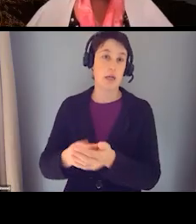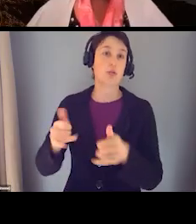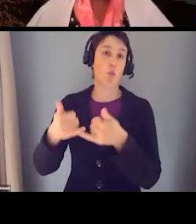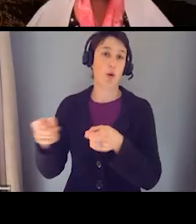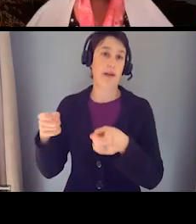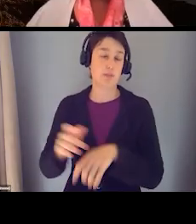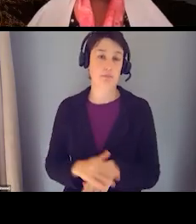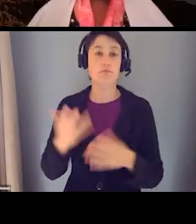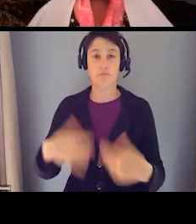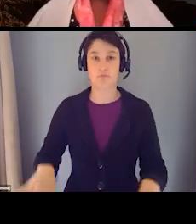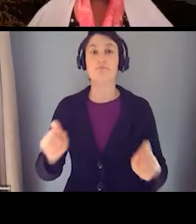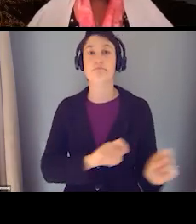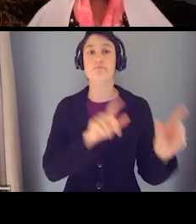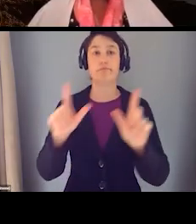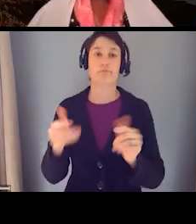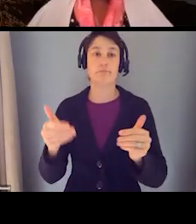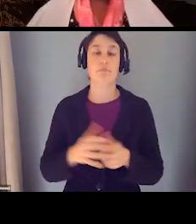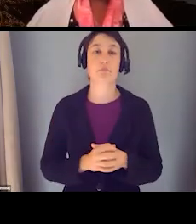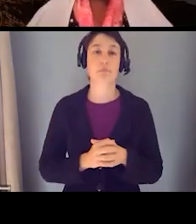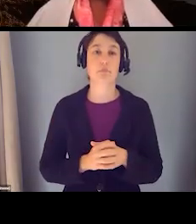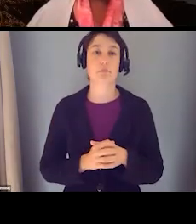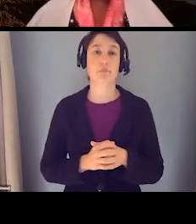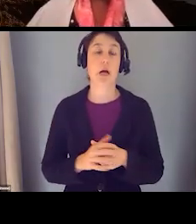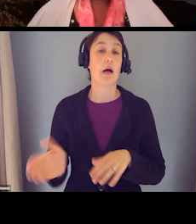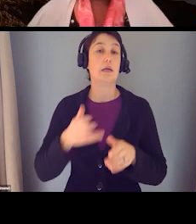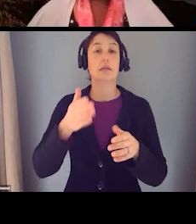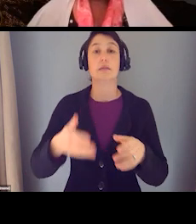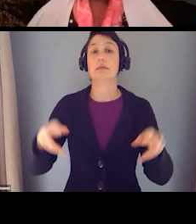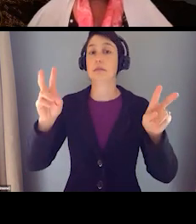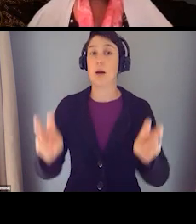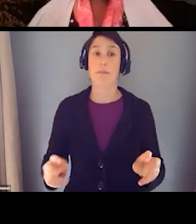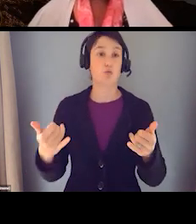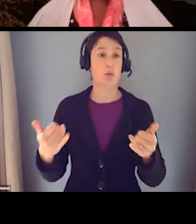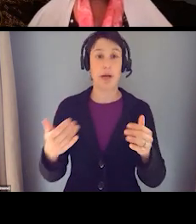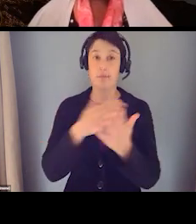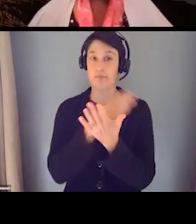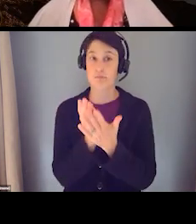The topics covered today will include award process, award processing delays,